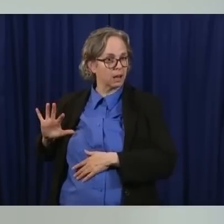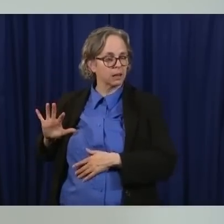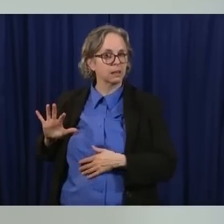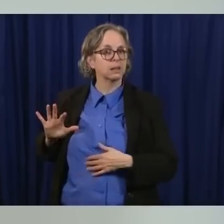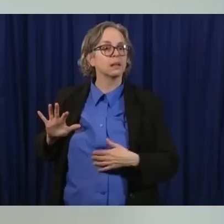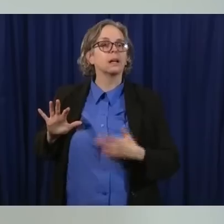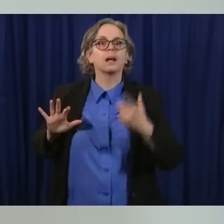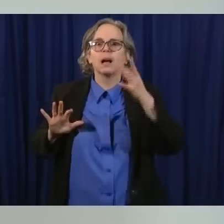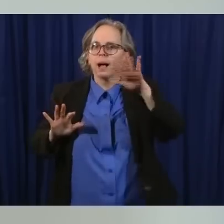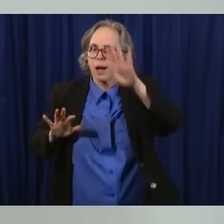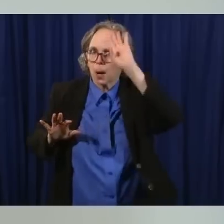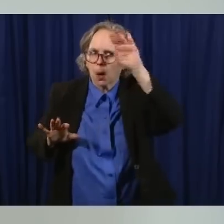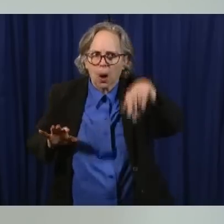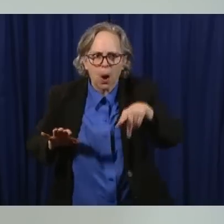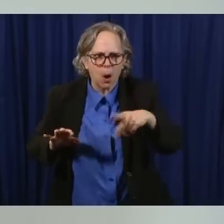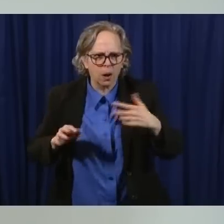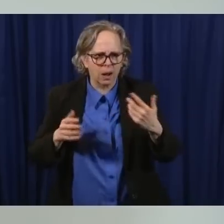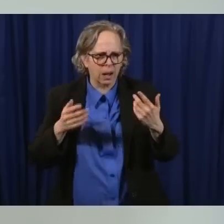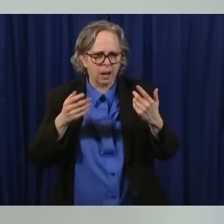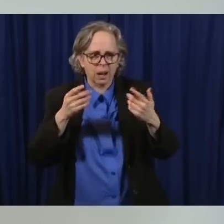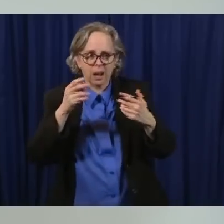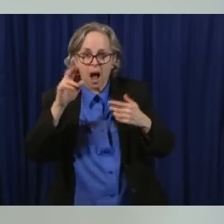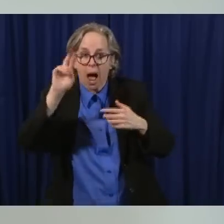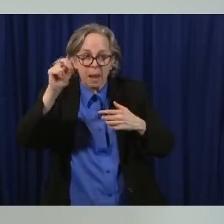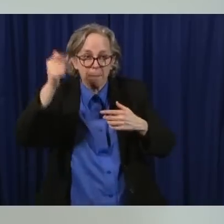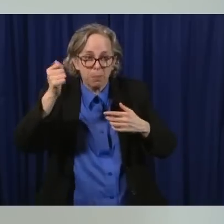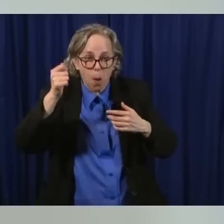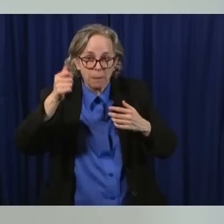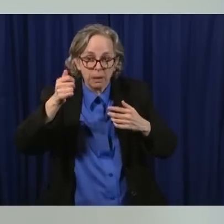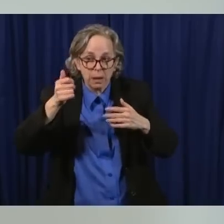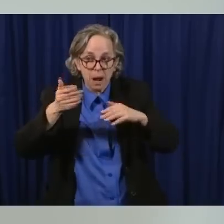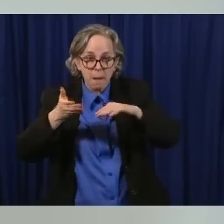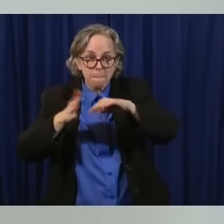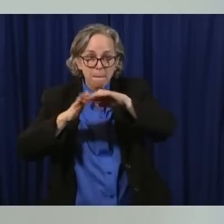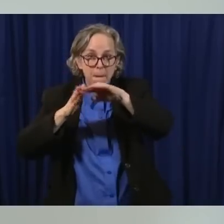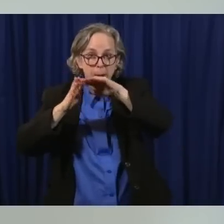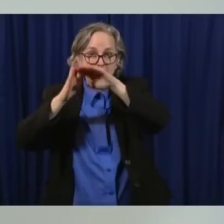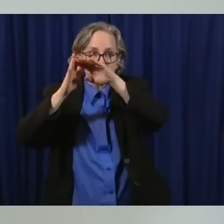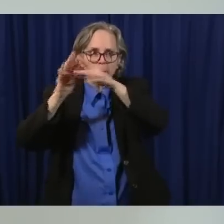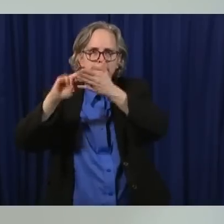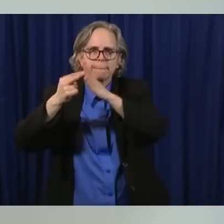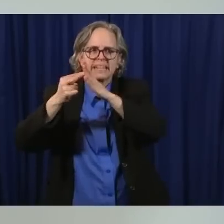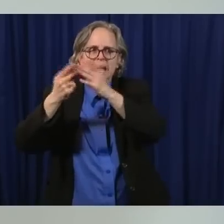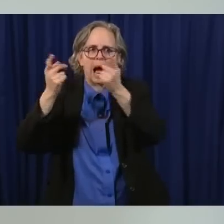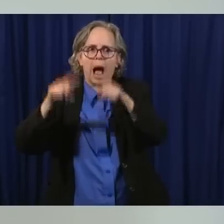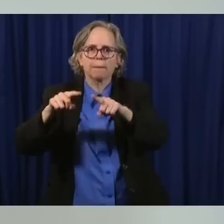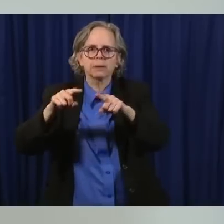CONSEQUENCES WERE DURING THAT TIME. WE ALSO KNOW FROM PAST RECESSIONS, FROM WHAT WE'VE